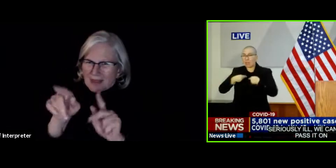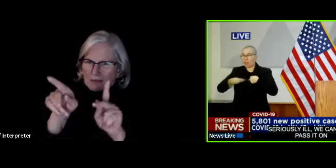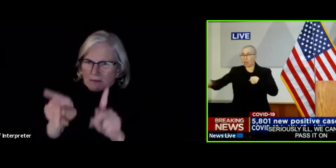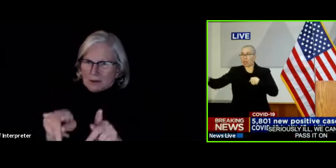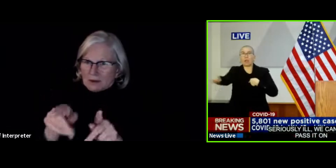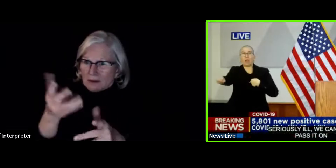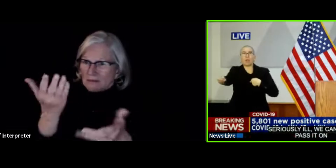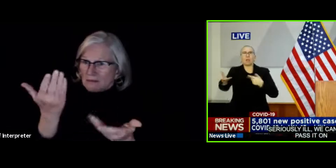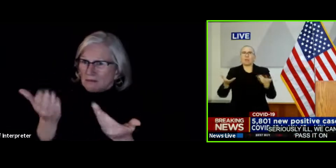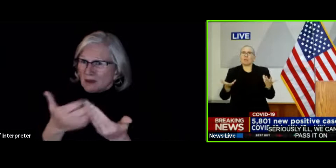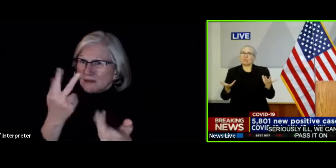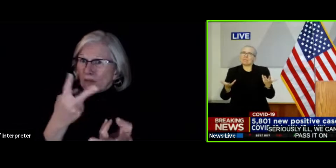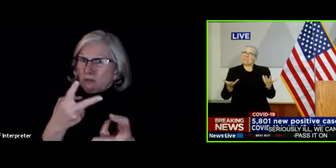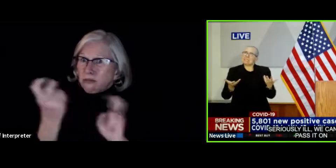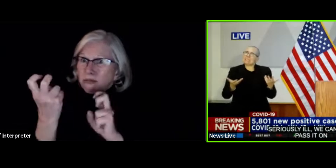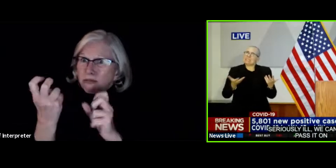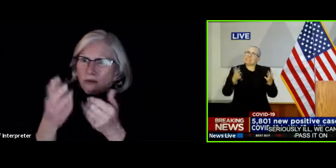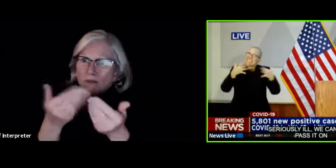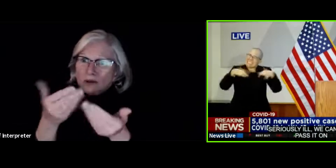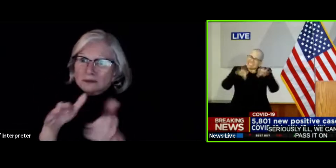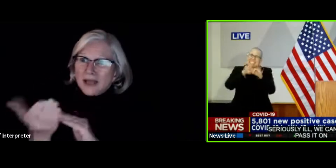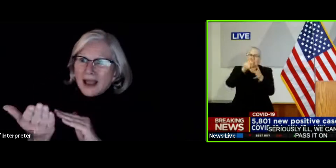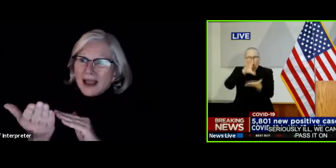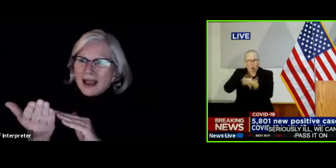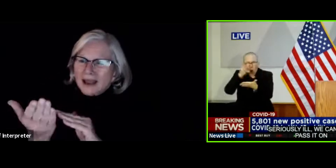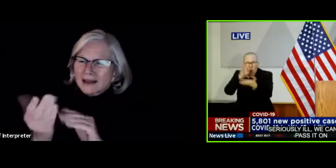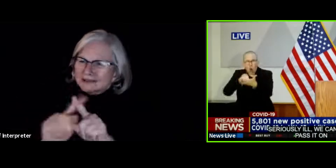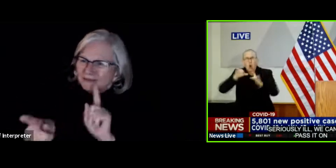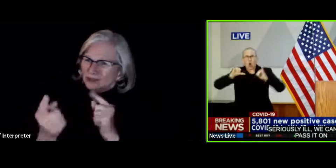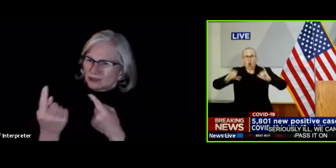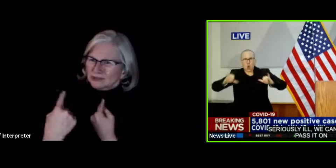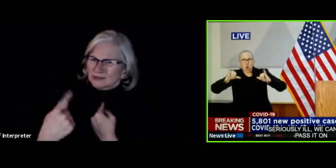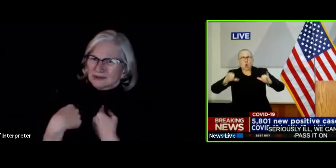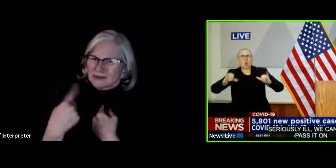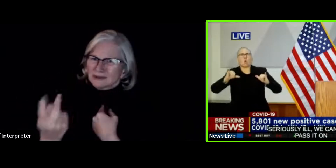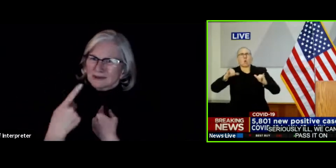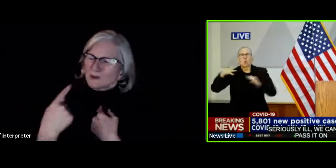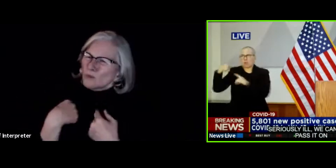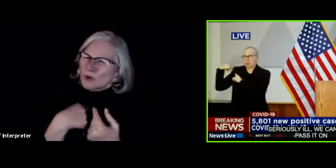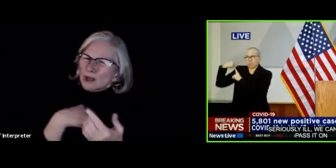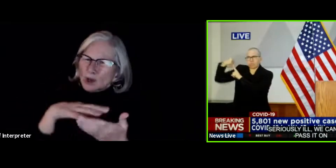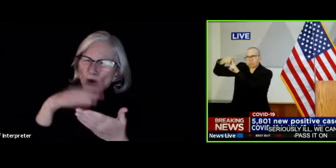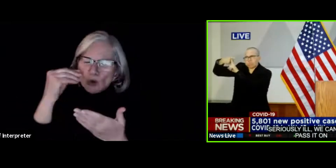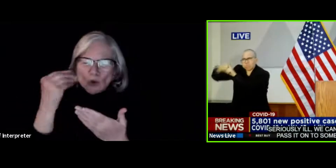THAT WE'VE LEARNED OVER THE COURSE OF THE MONTHS, A MUCH, MUCH HIGHER RATE OF TRANSMISSION AMONG ASYMPTOMATIC PEOPLE